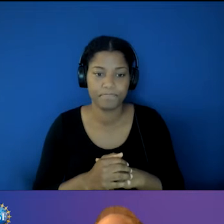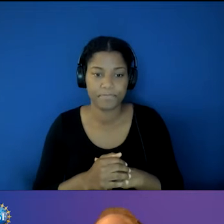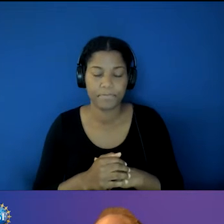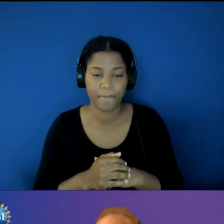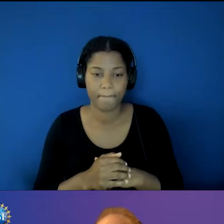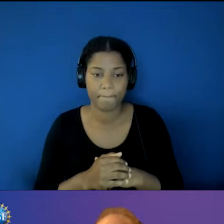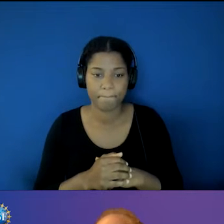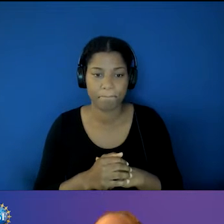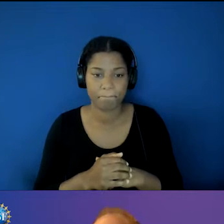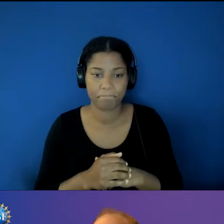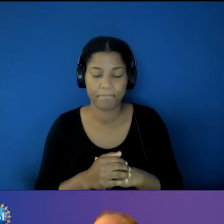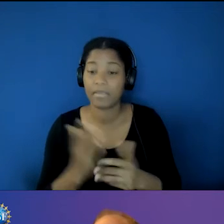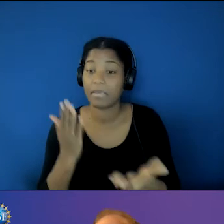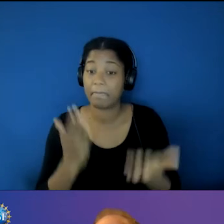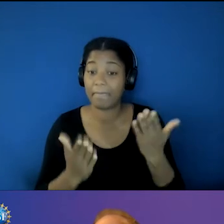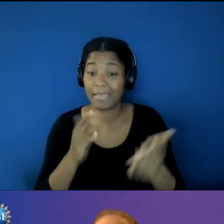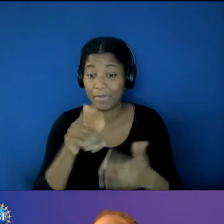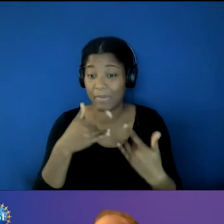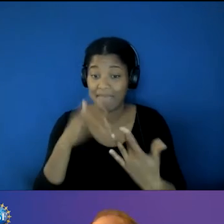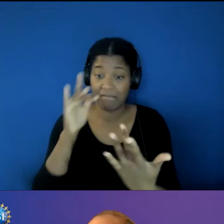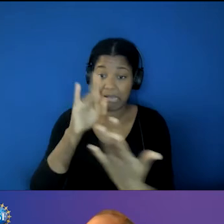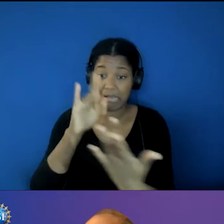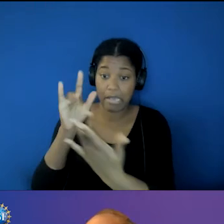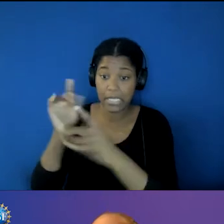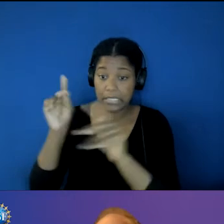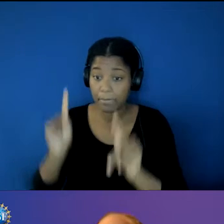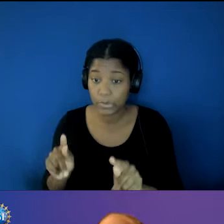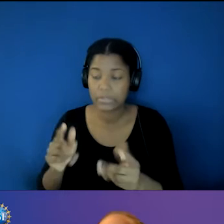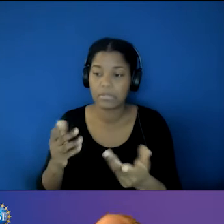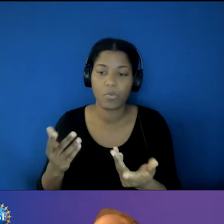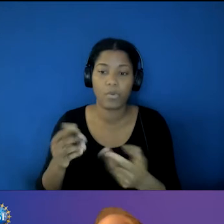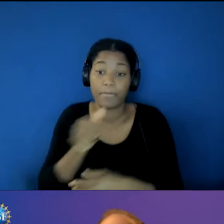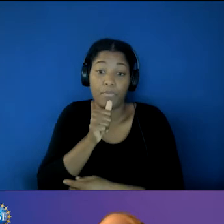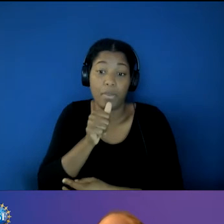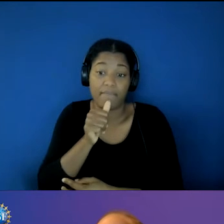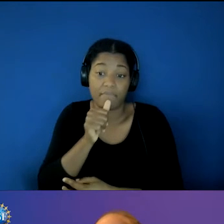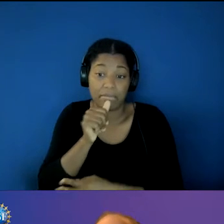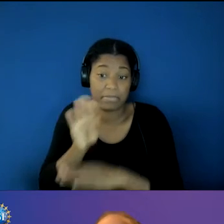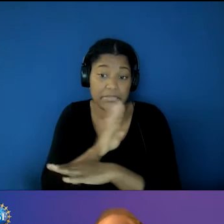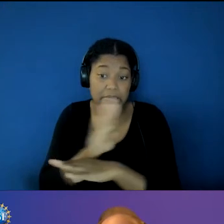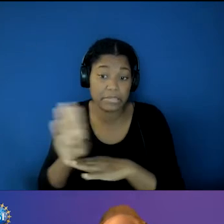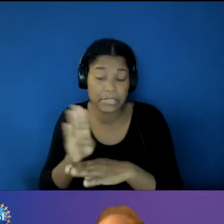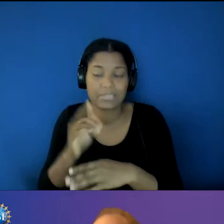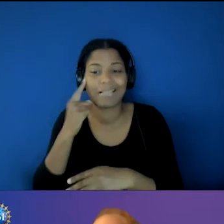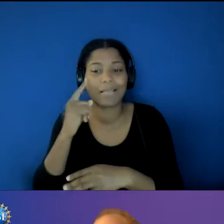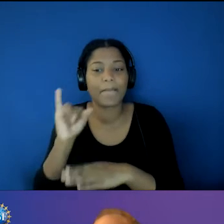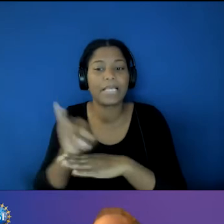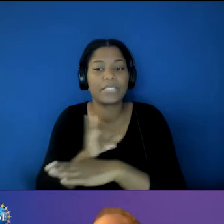but either academic or in terms of the private sector. Think about internships for example,